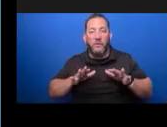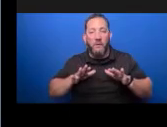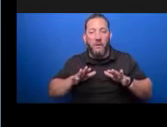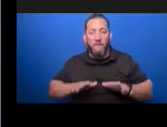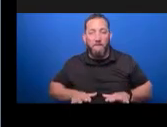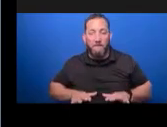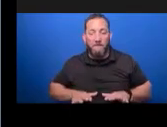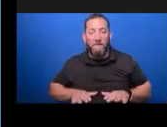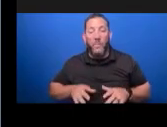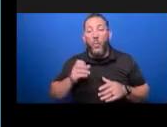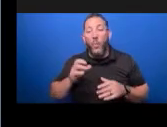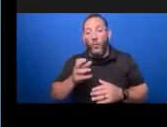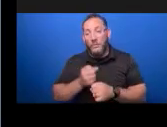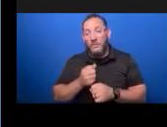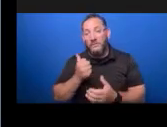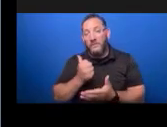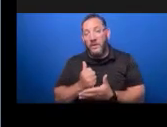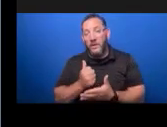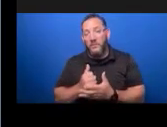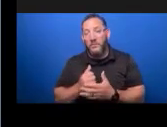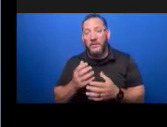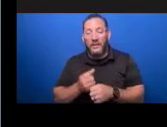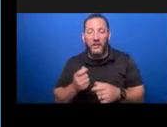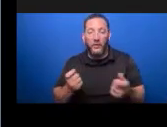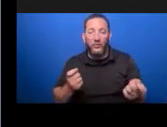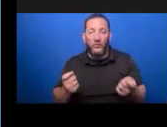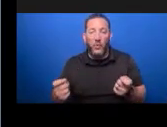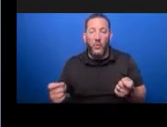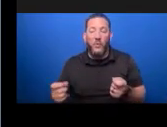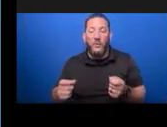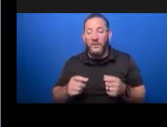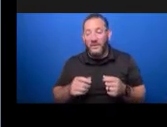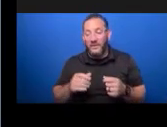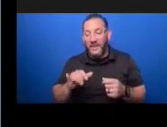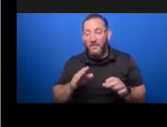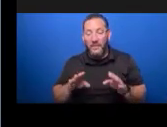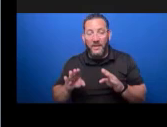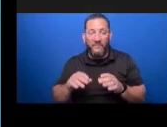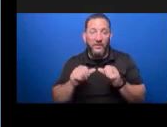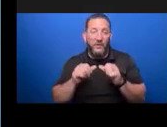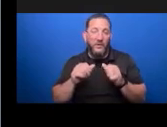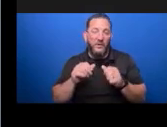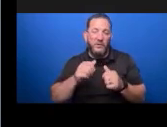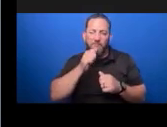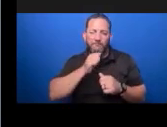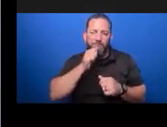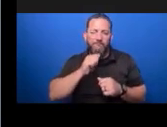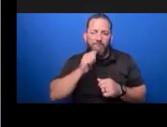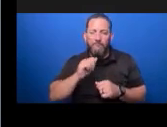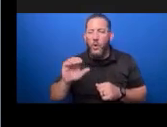or has received help to regain control. Sensory behavior occur as a coping strategy to block out disorganized and